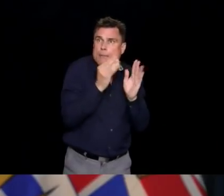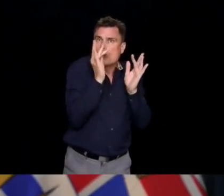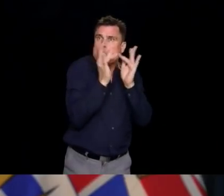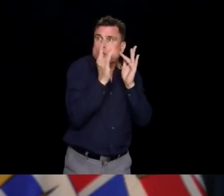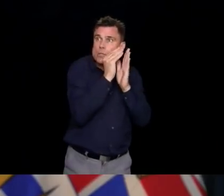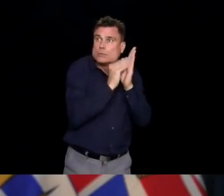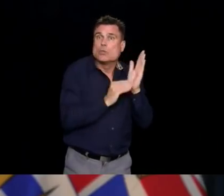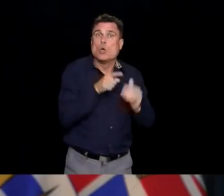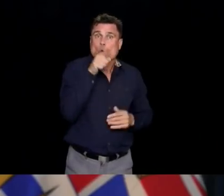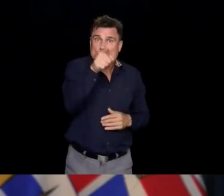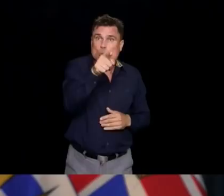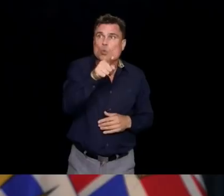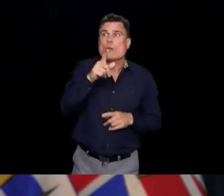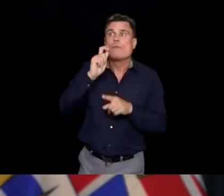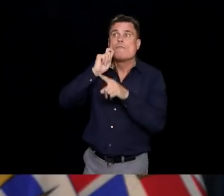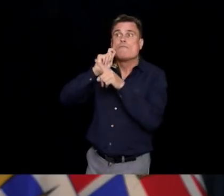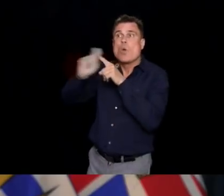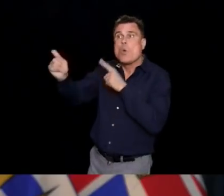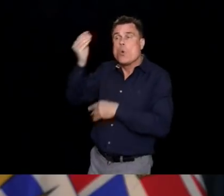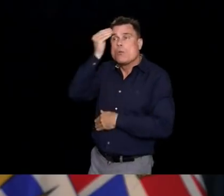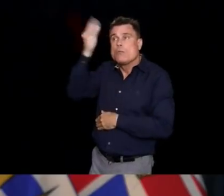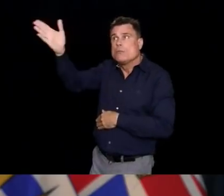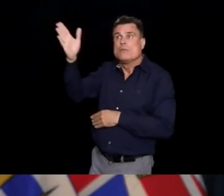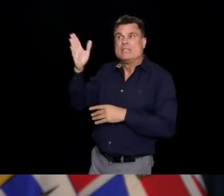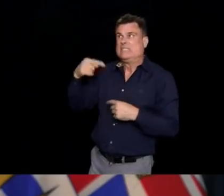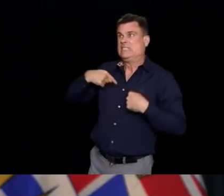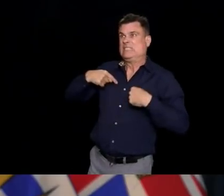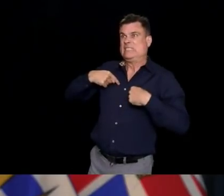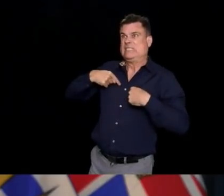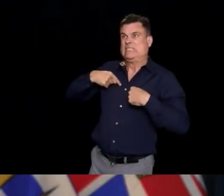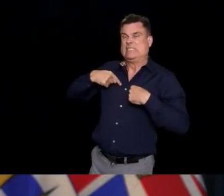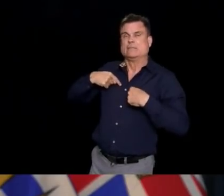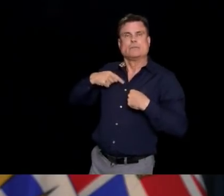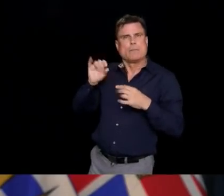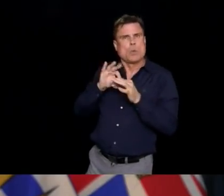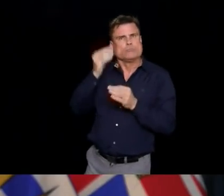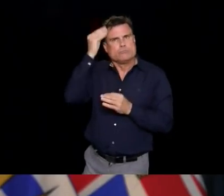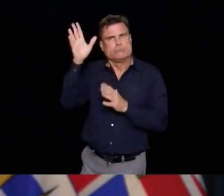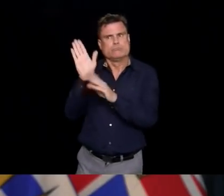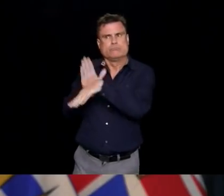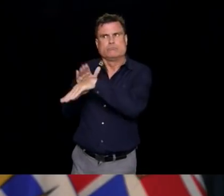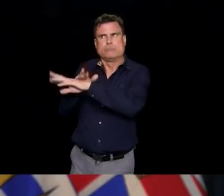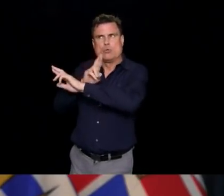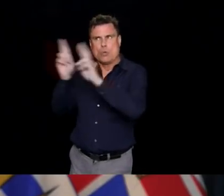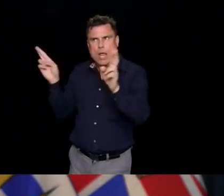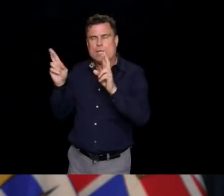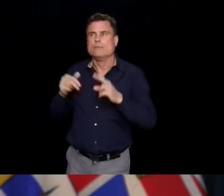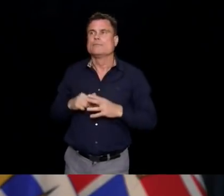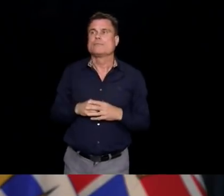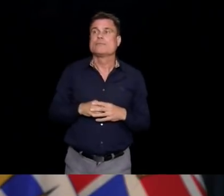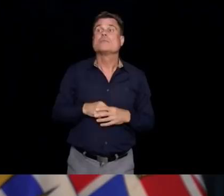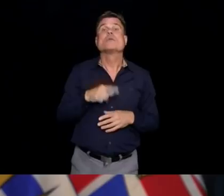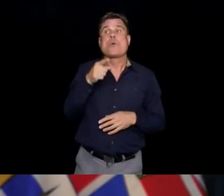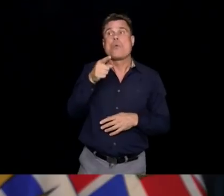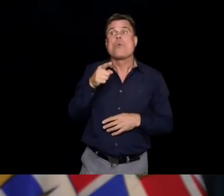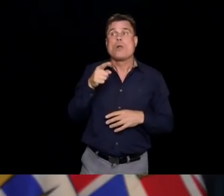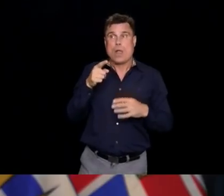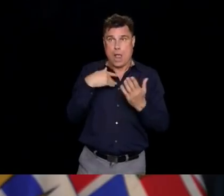lead to rapid increase case is. And that's what's concerning for me. So what we talked about was telling people about keeping things small.